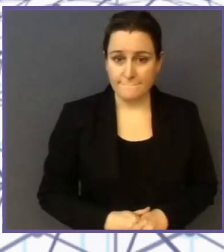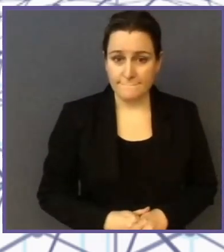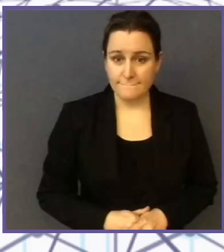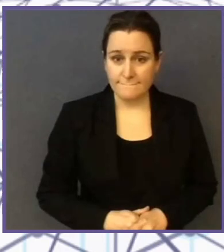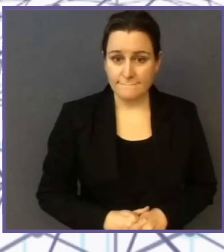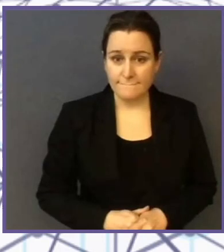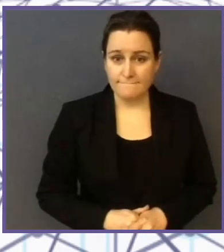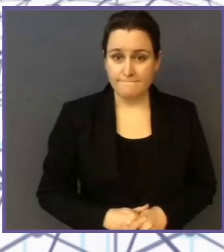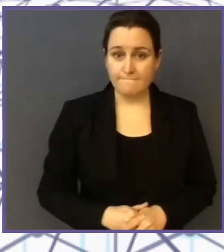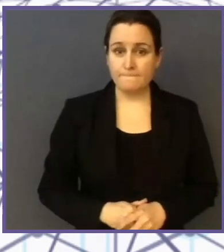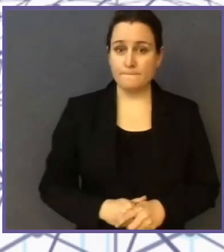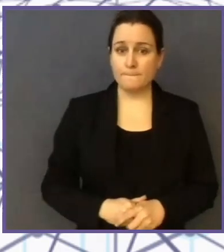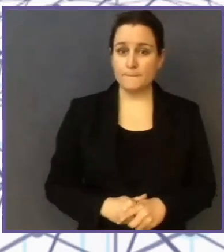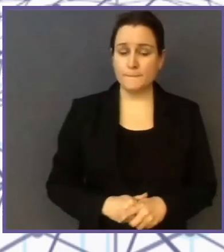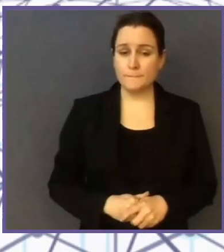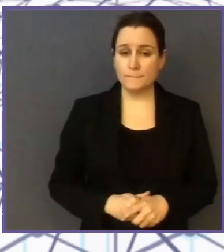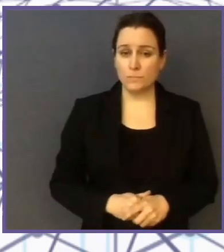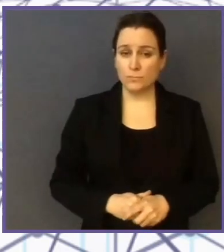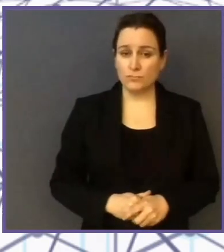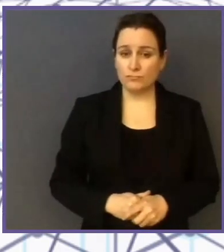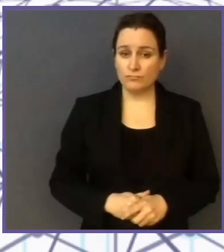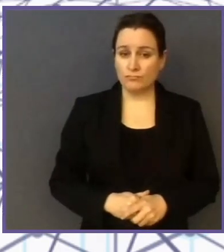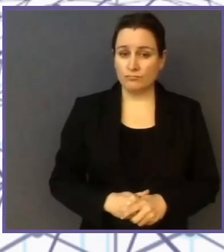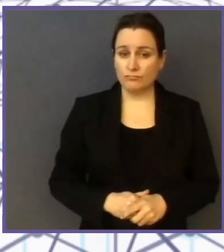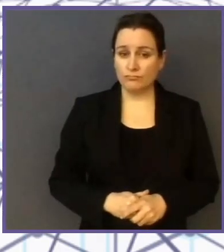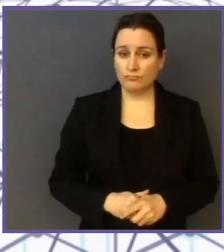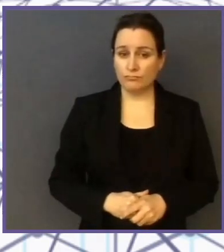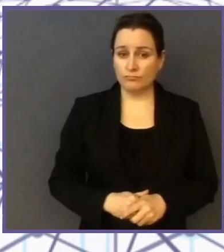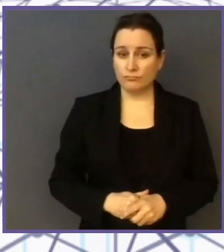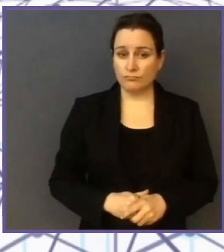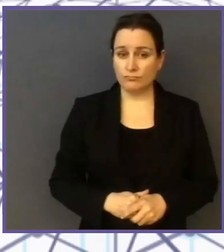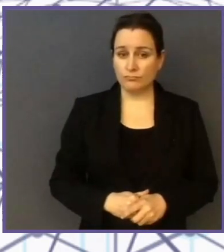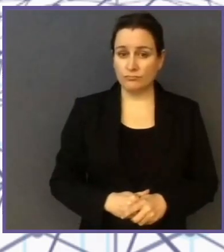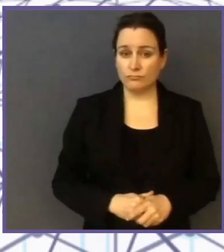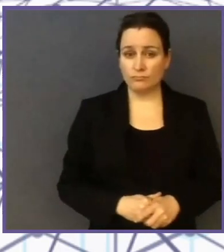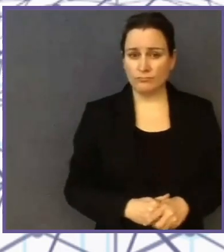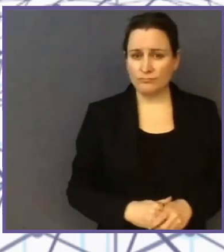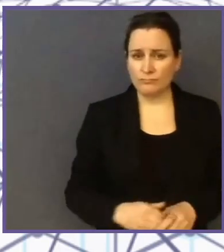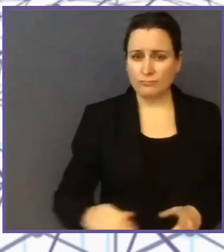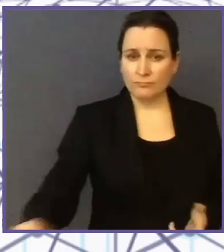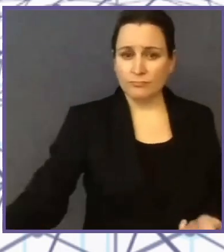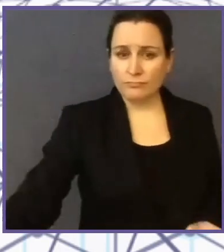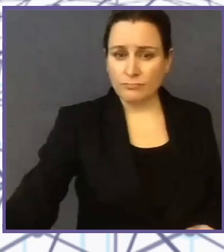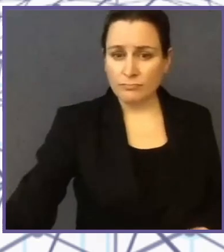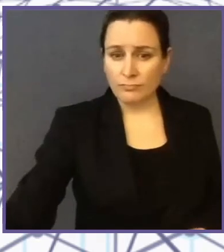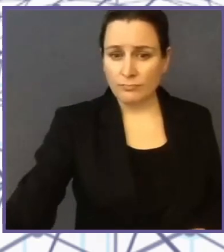Actually, we think that for sustainability, the countries need to become more accustomed